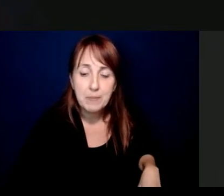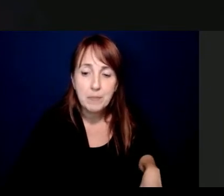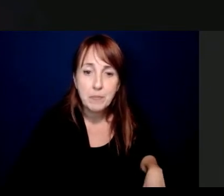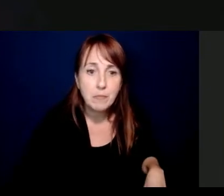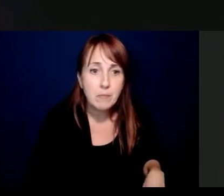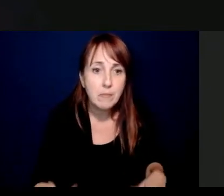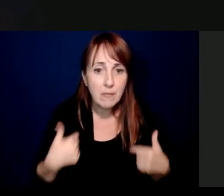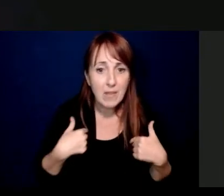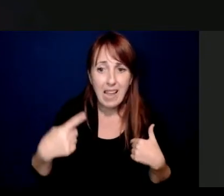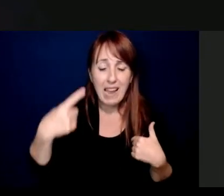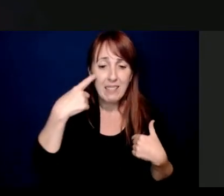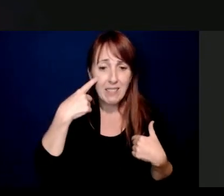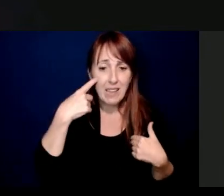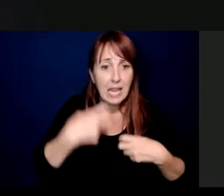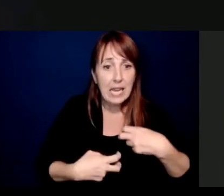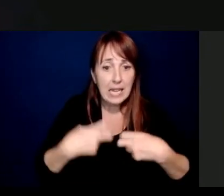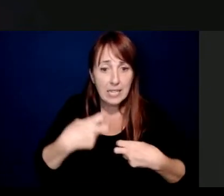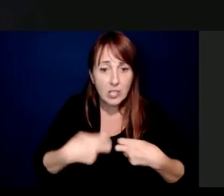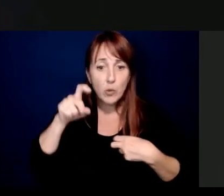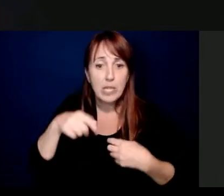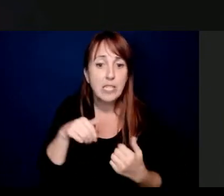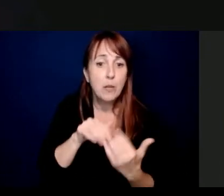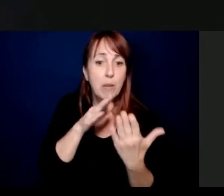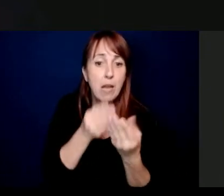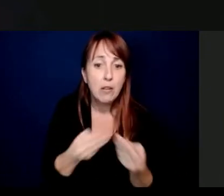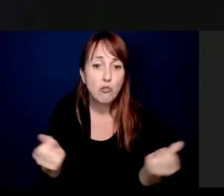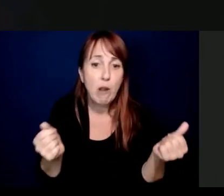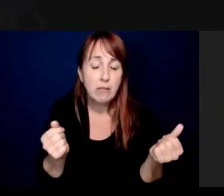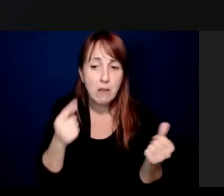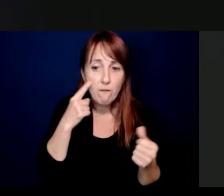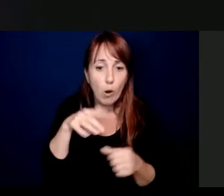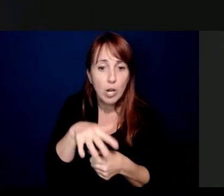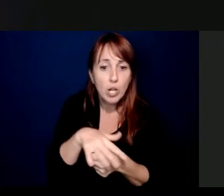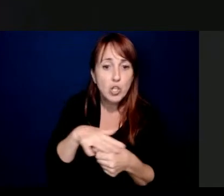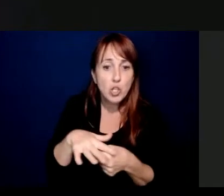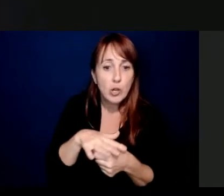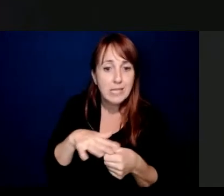I think there's an issue that needs to be addressed regarding jurisdiction and it needs to be done